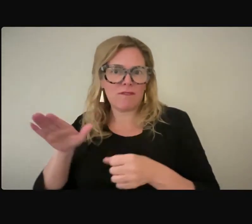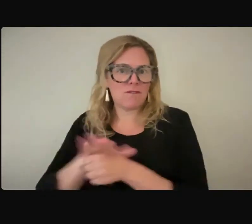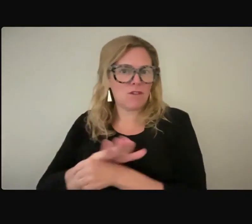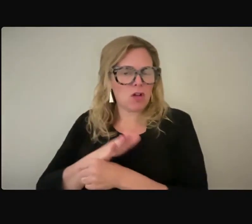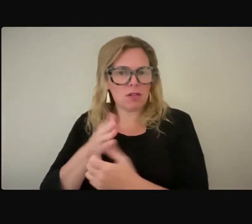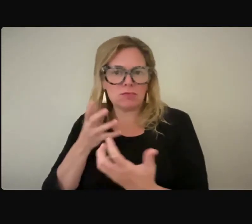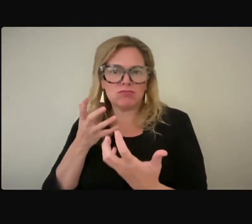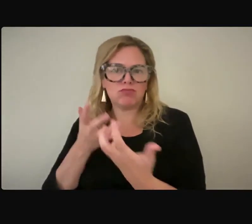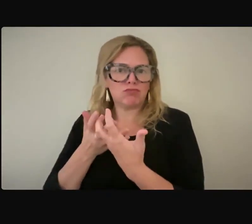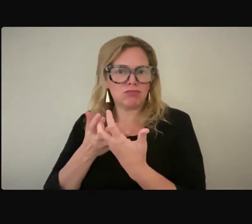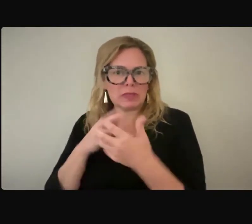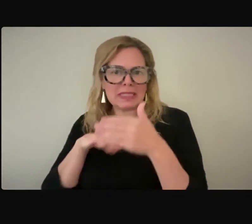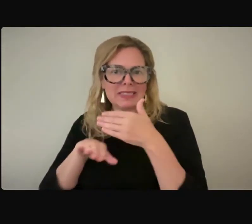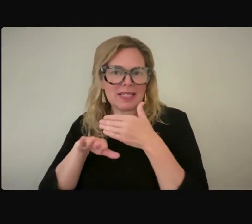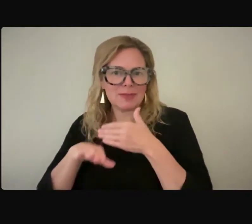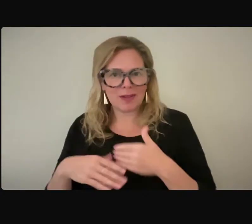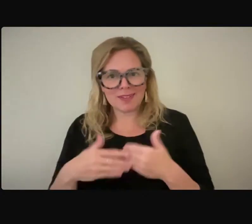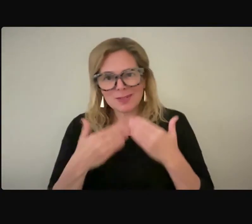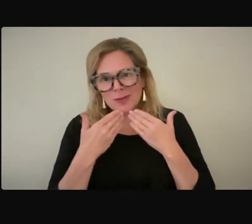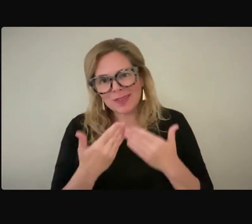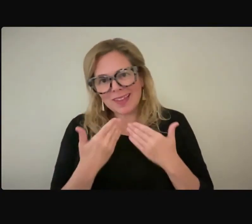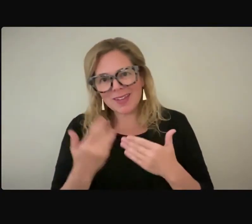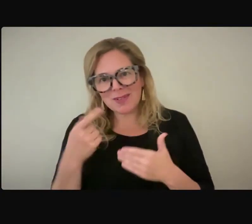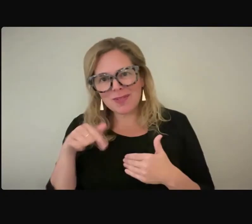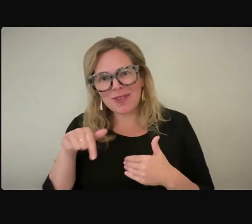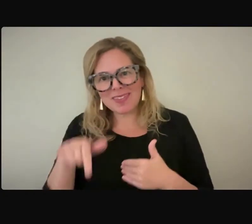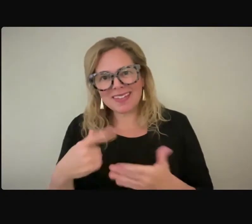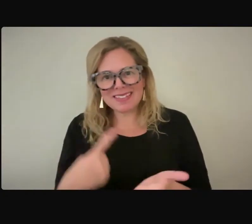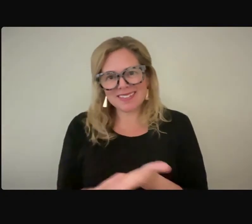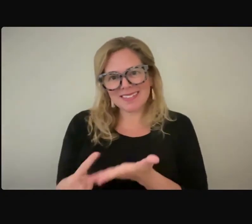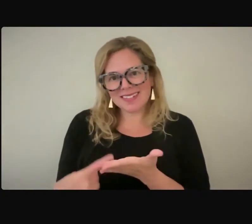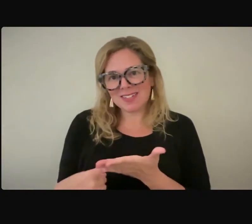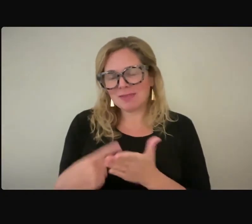discussion. I'm hopeful that we can really get something great out of this conference